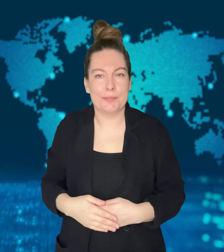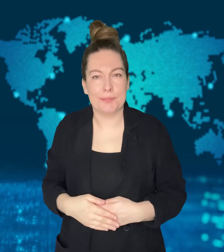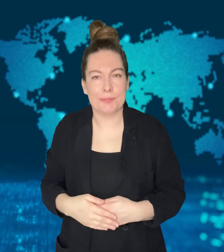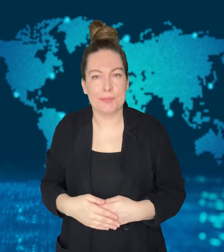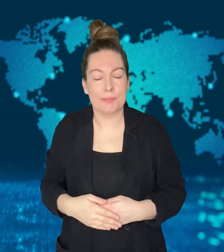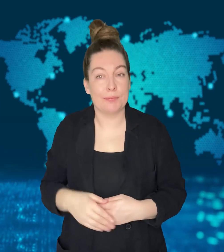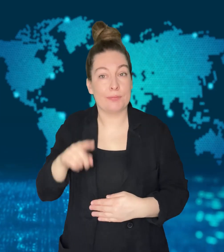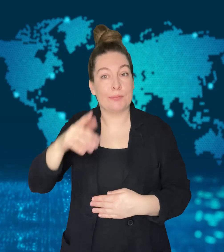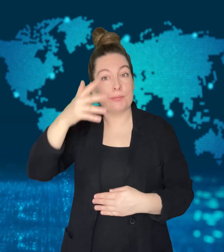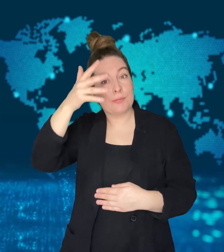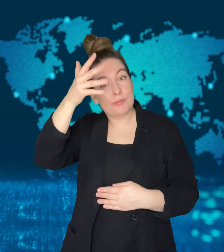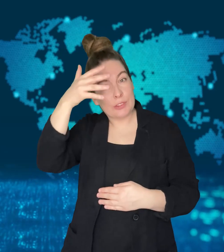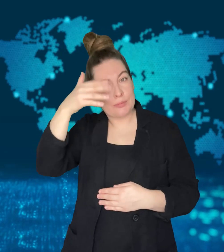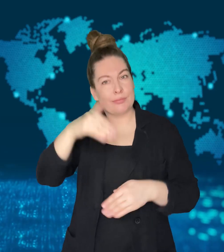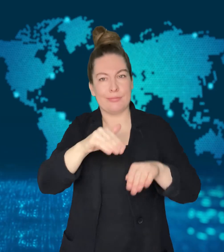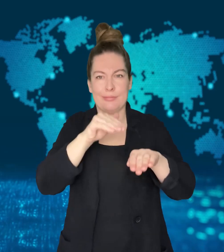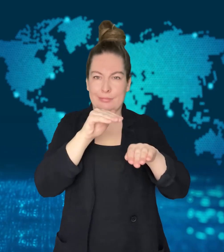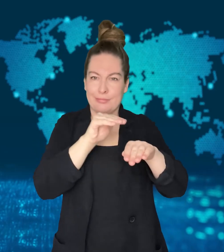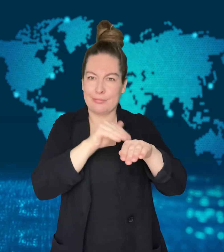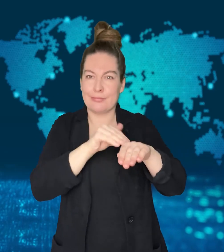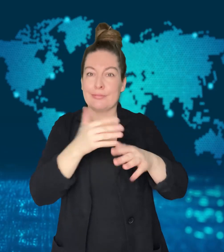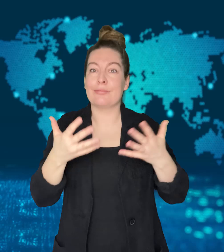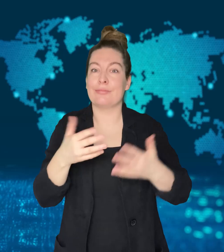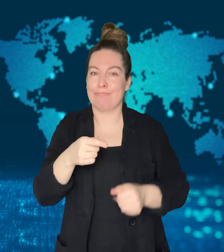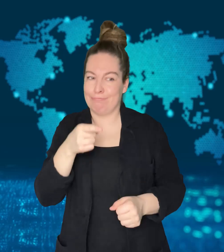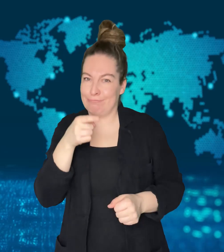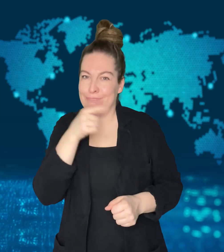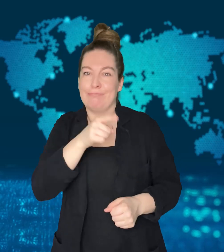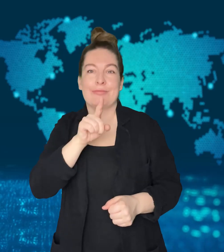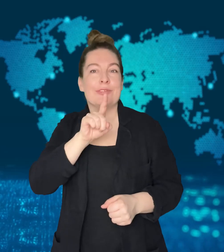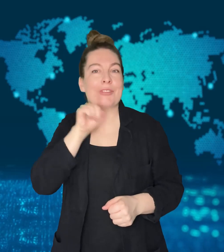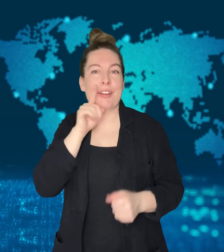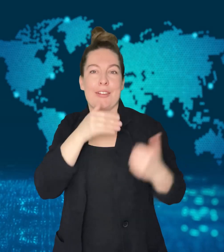Trump suggested that Zelensky was responsible for